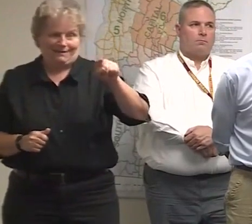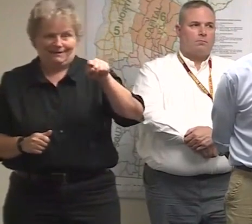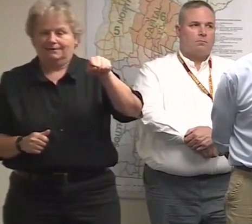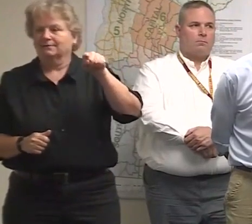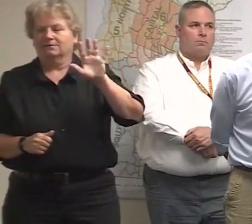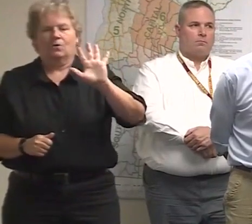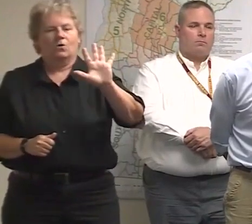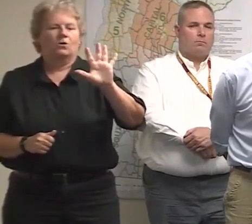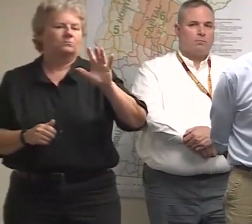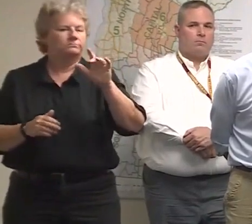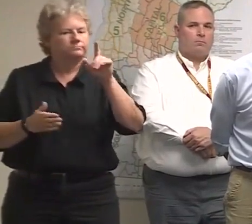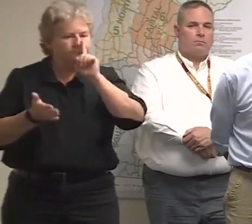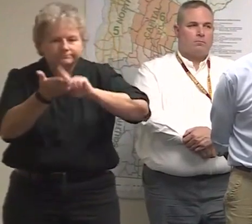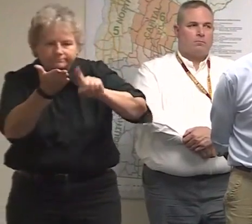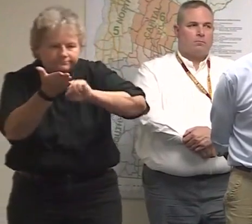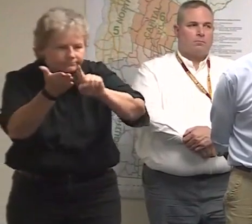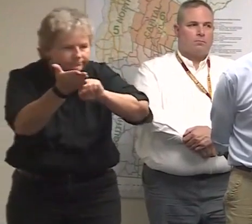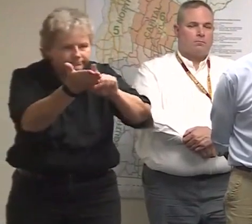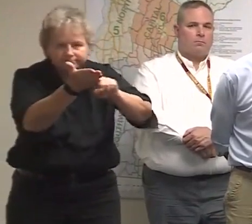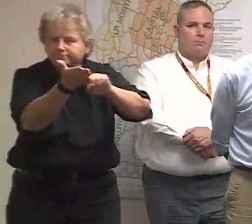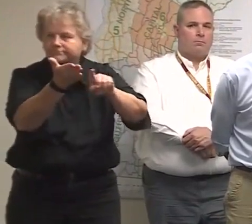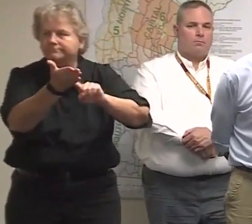WE HAVE WHAT’S CALLED A LOCAL LIAISON ACTIVATION.